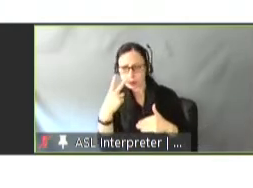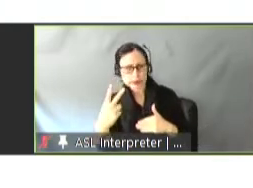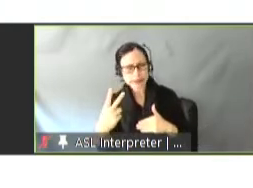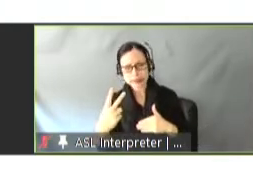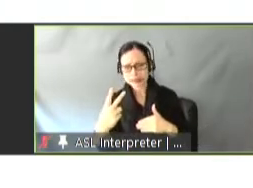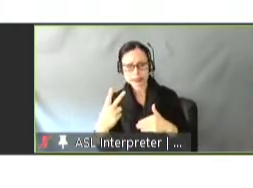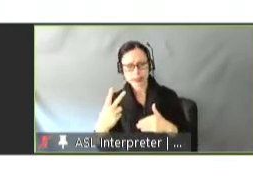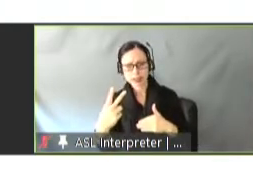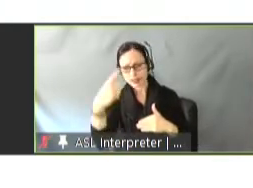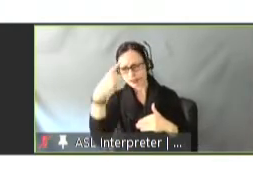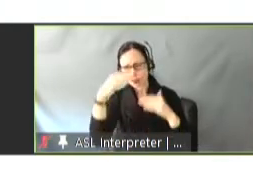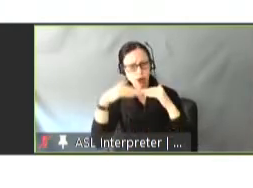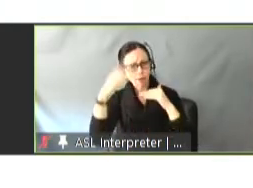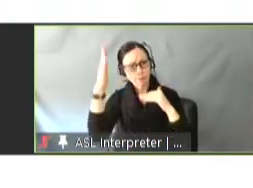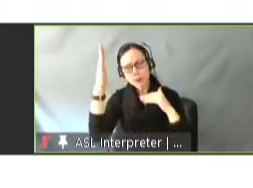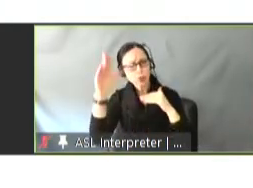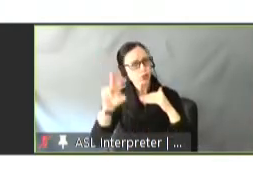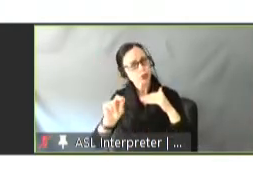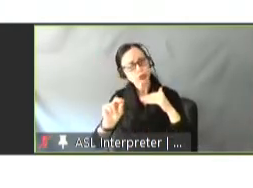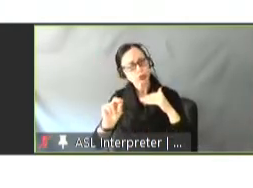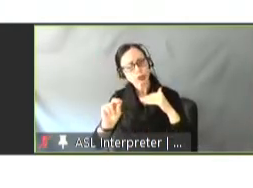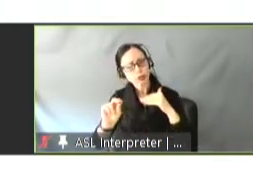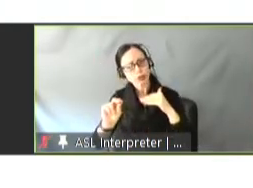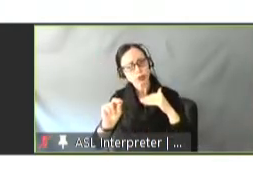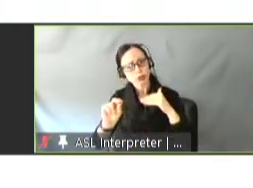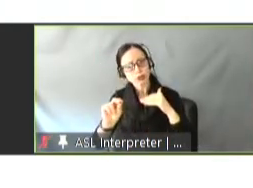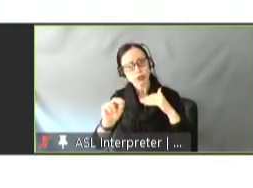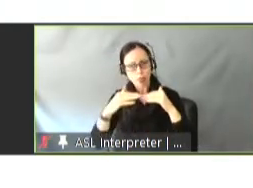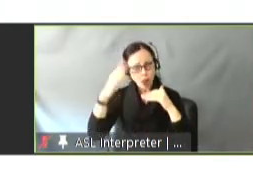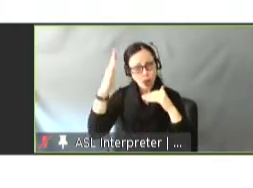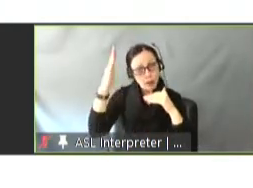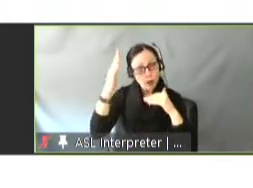upper airway. As you can always say in the upper airway, there is a little bit of breakthrough,